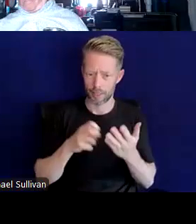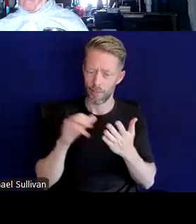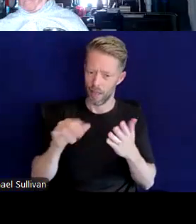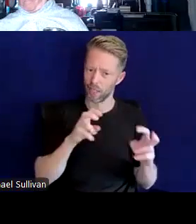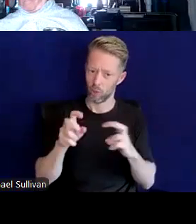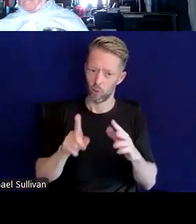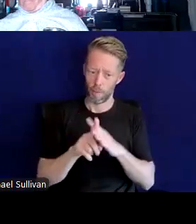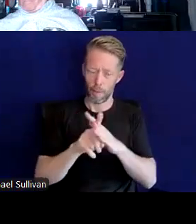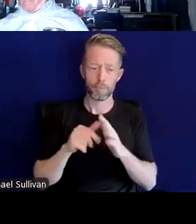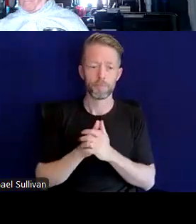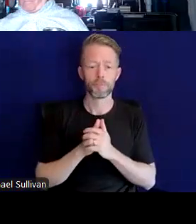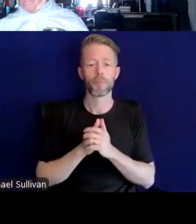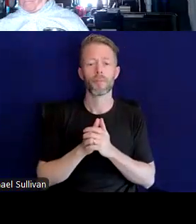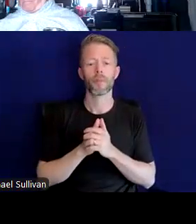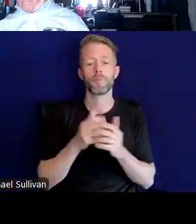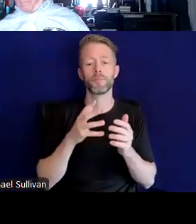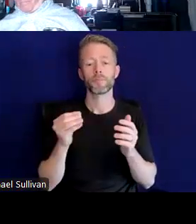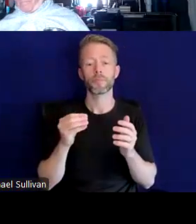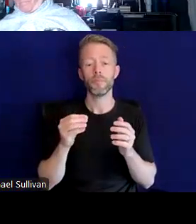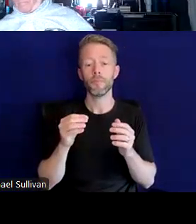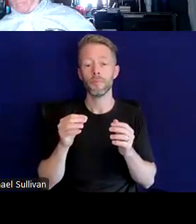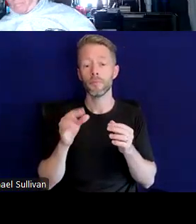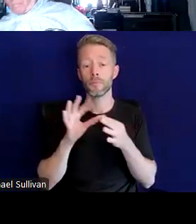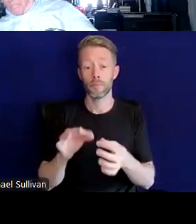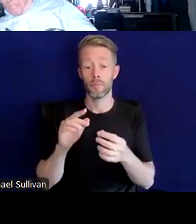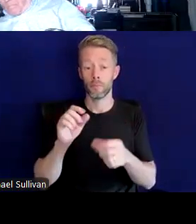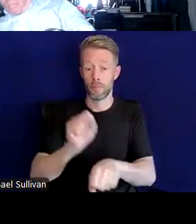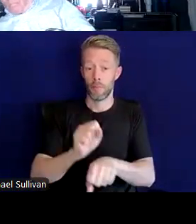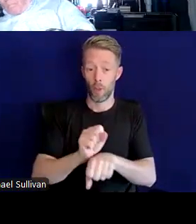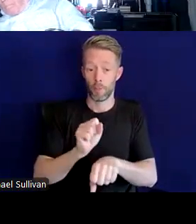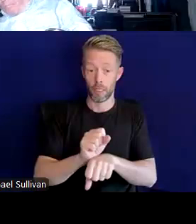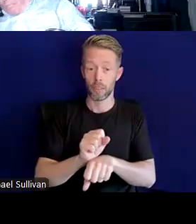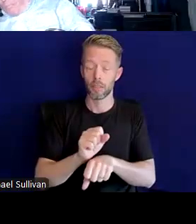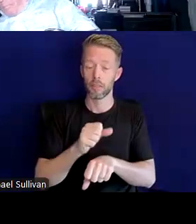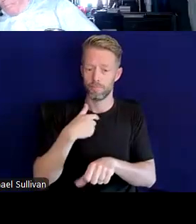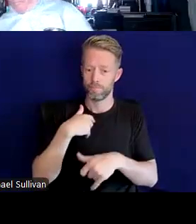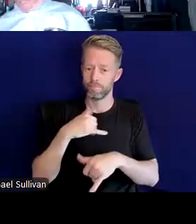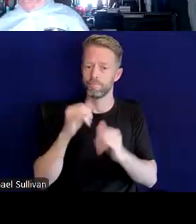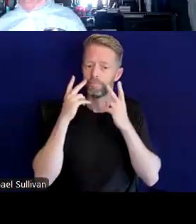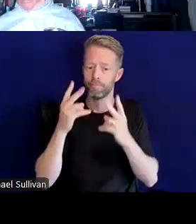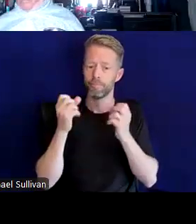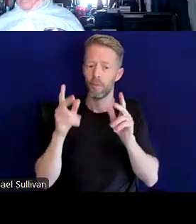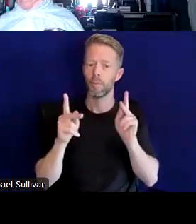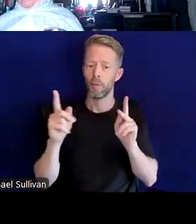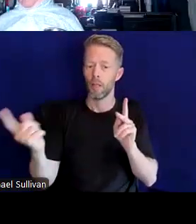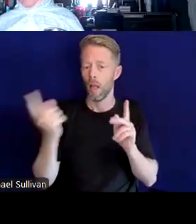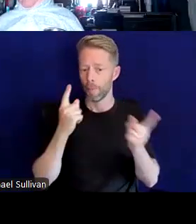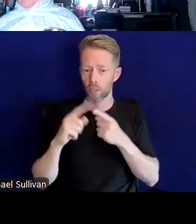tickets and they should not get tickets. That issue comes up and related to employment